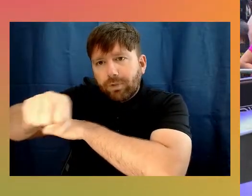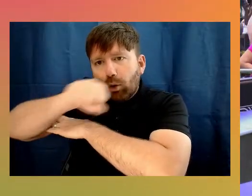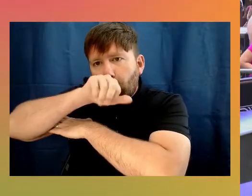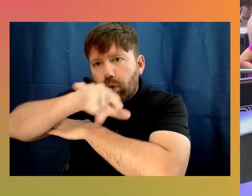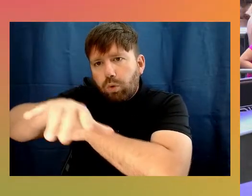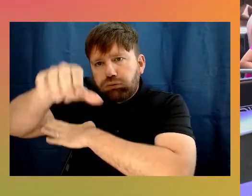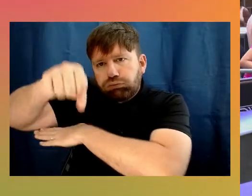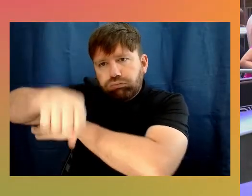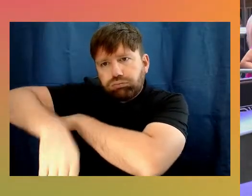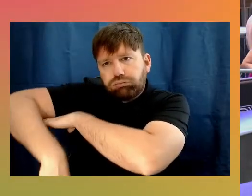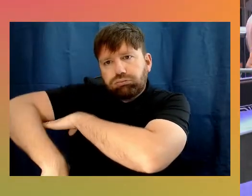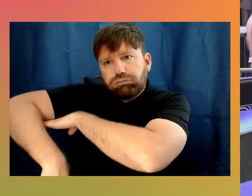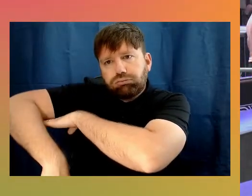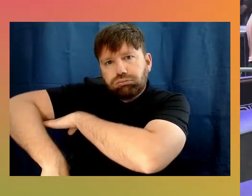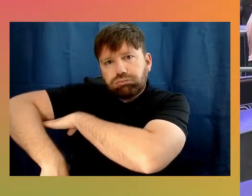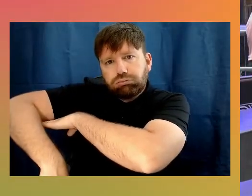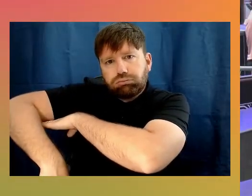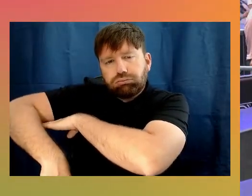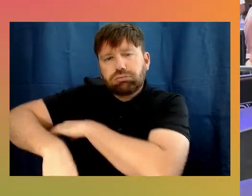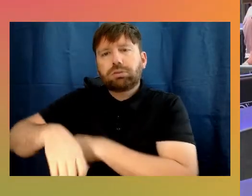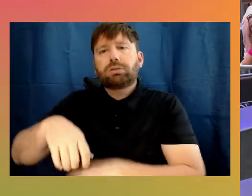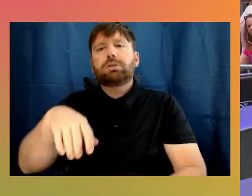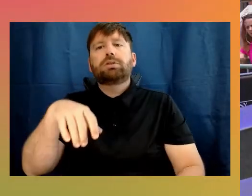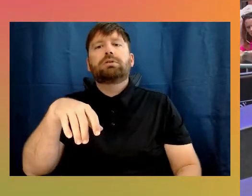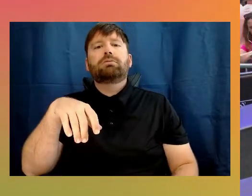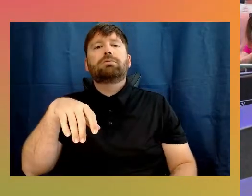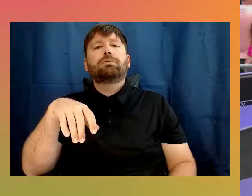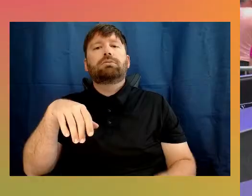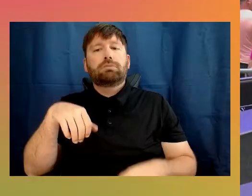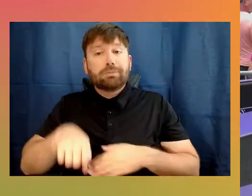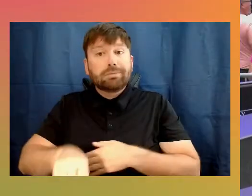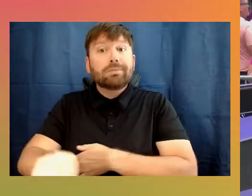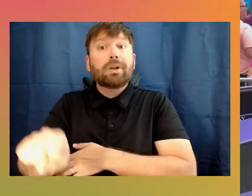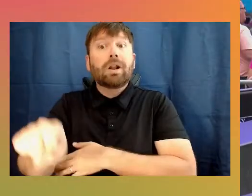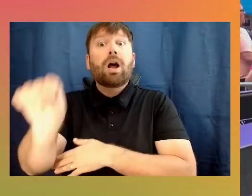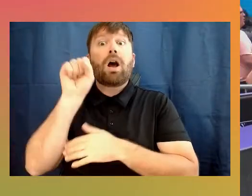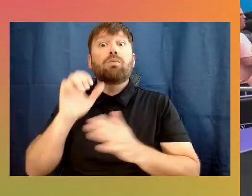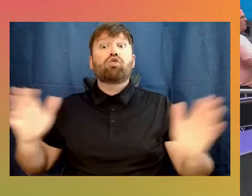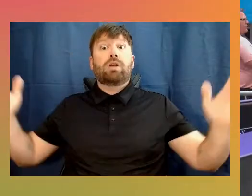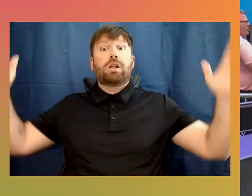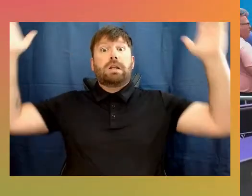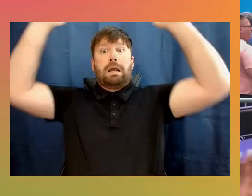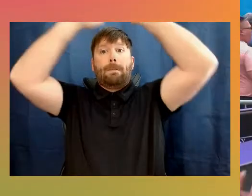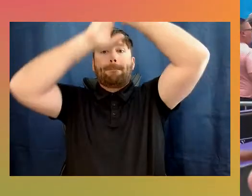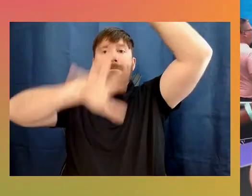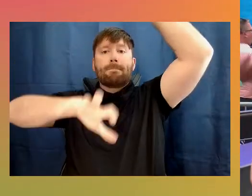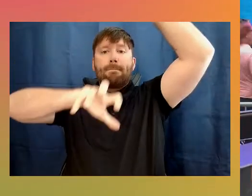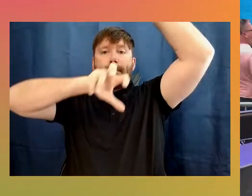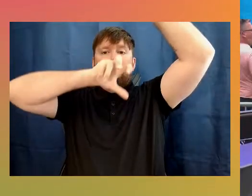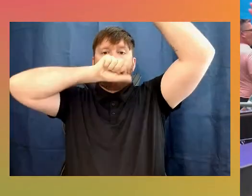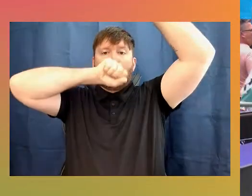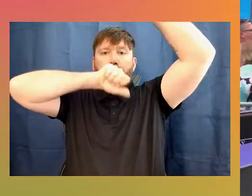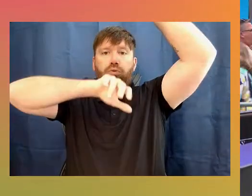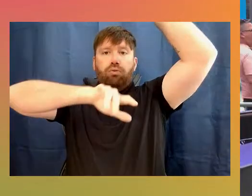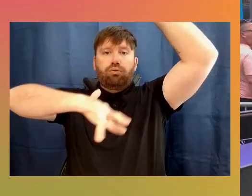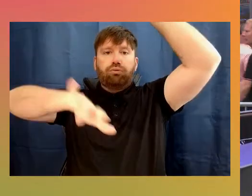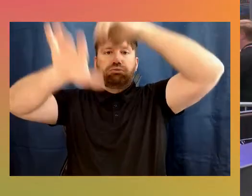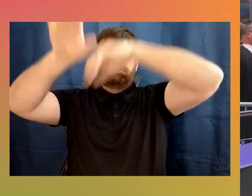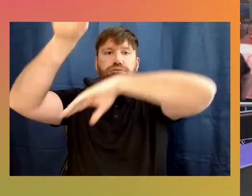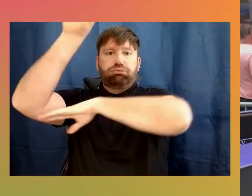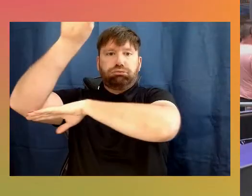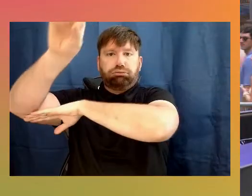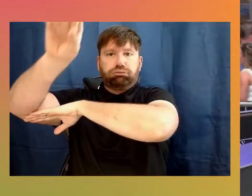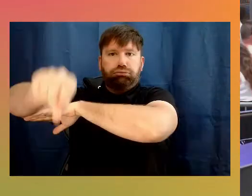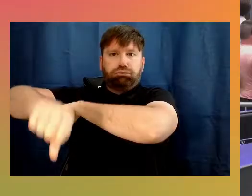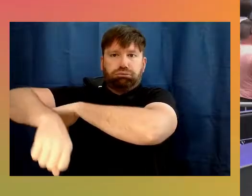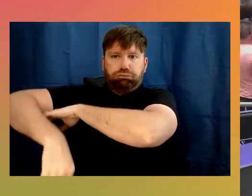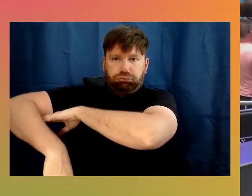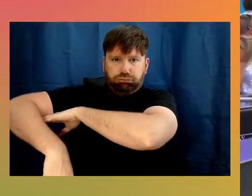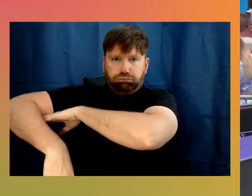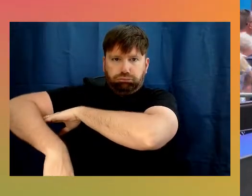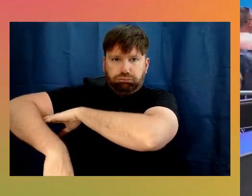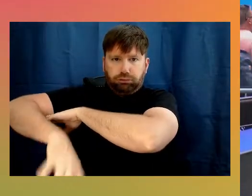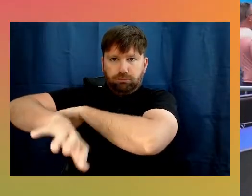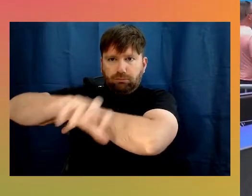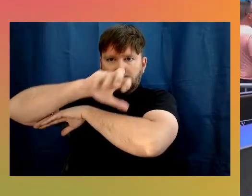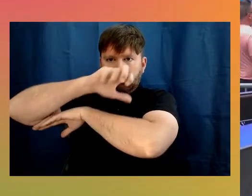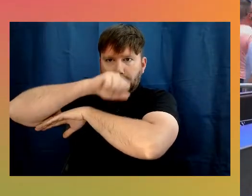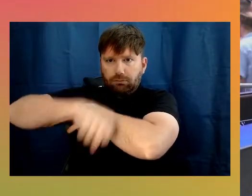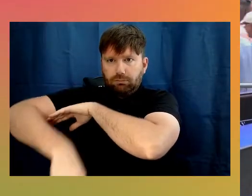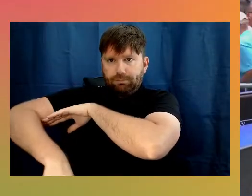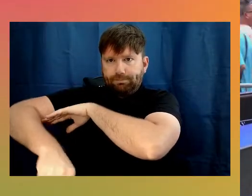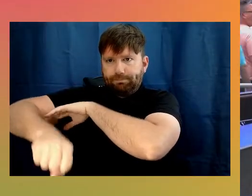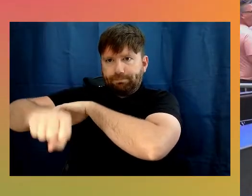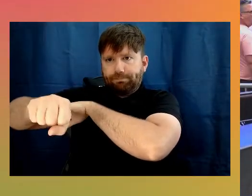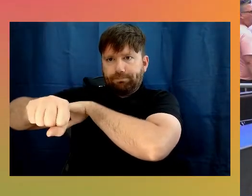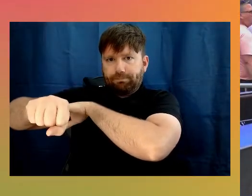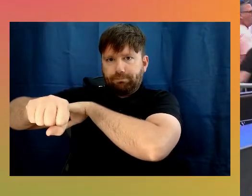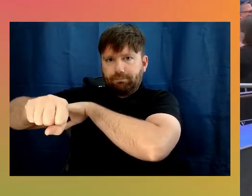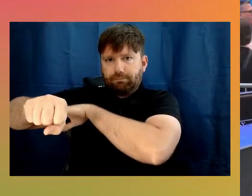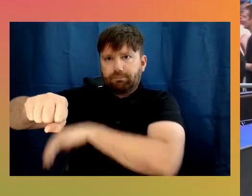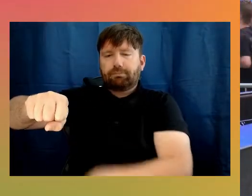INHALE, FLAT BACK LENGTHEN.